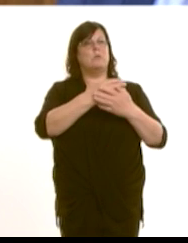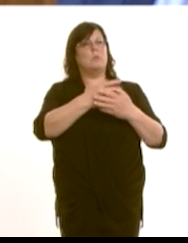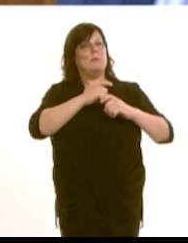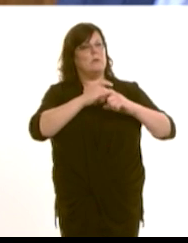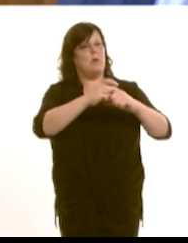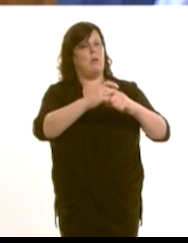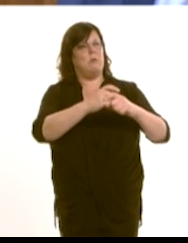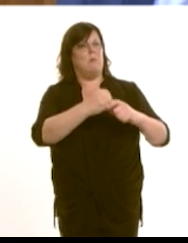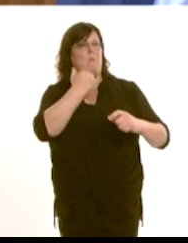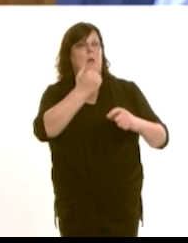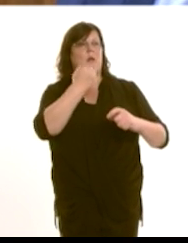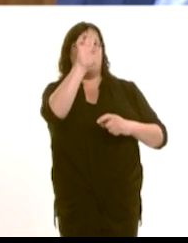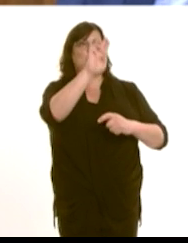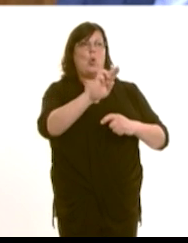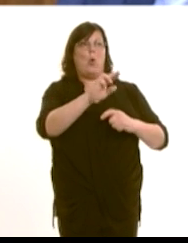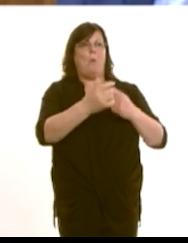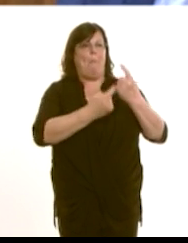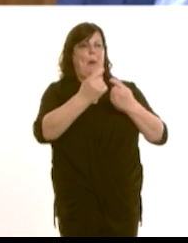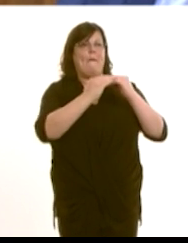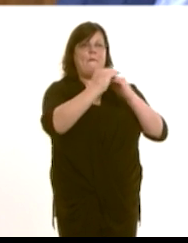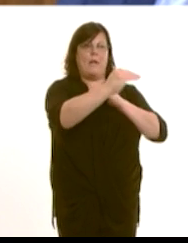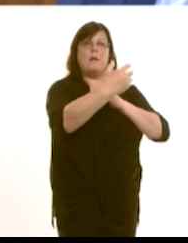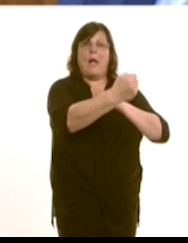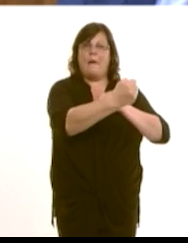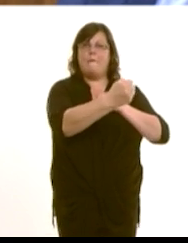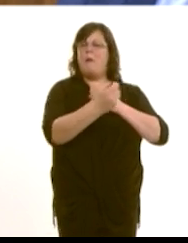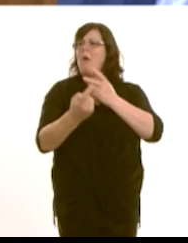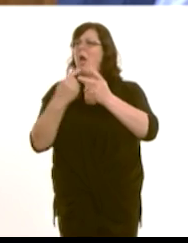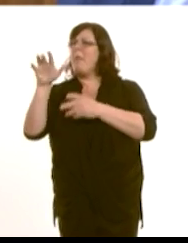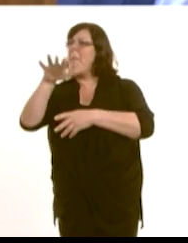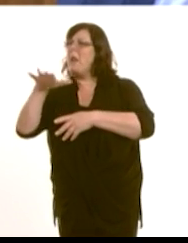the case elsewhere over many years, and we will look to work now with Sport Wales and